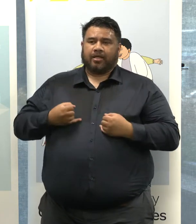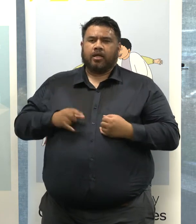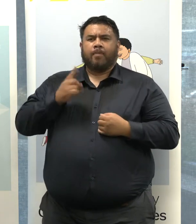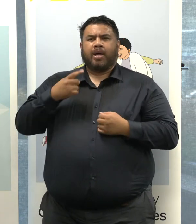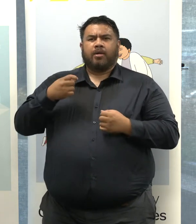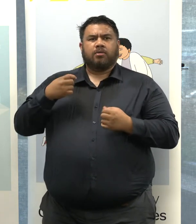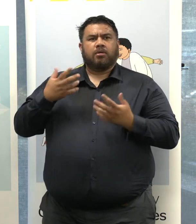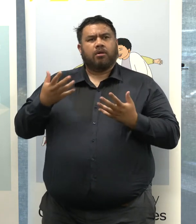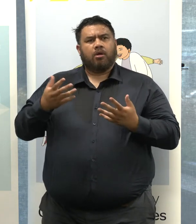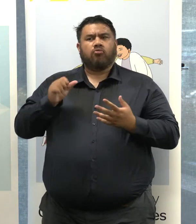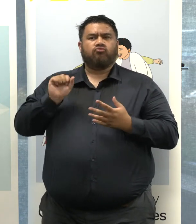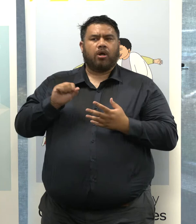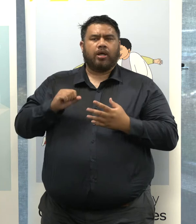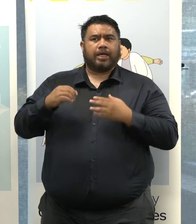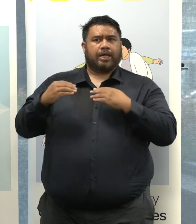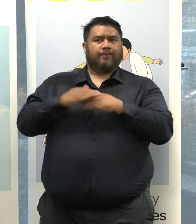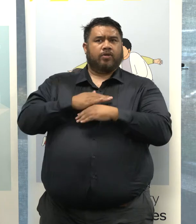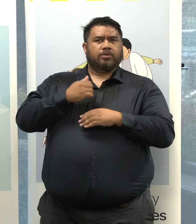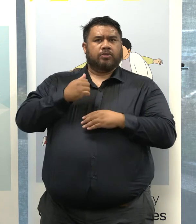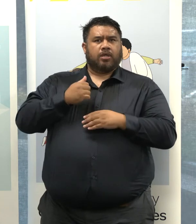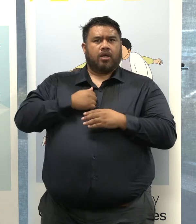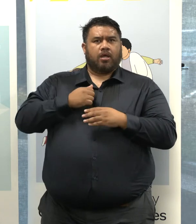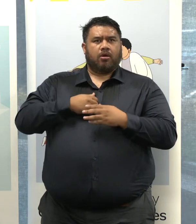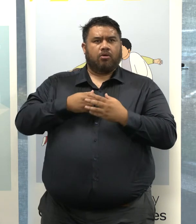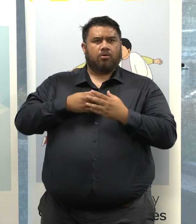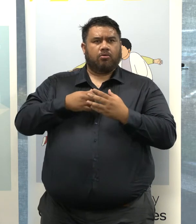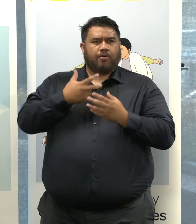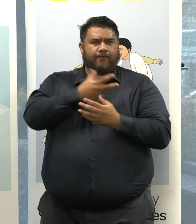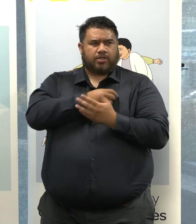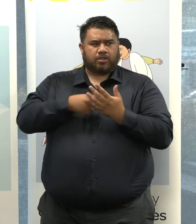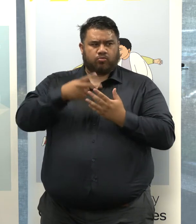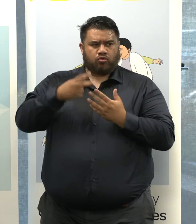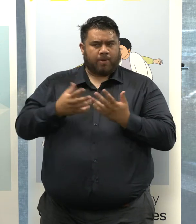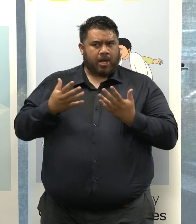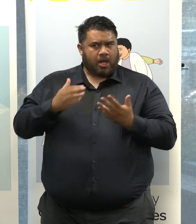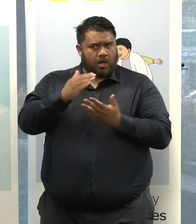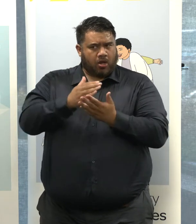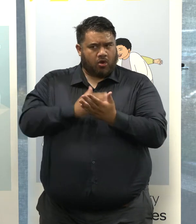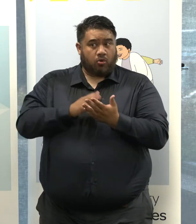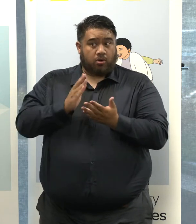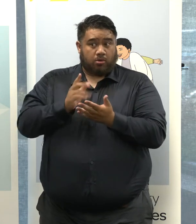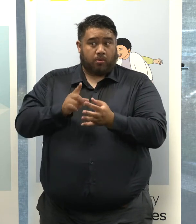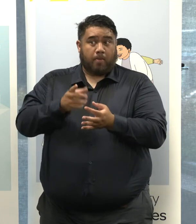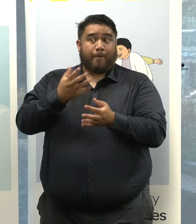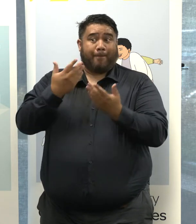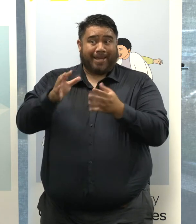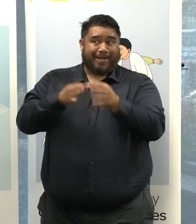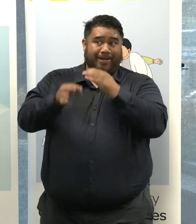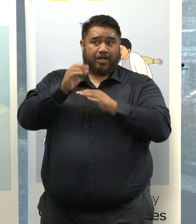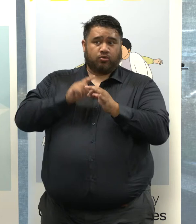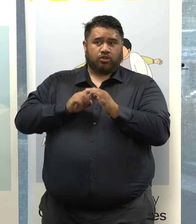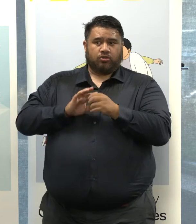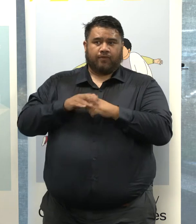and death.